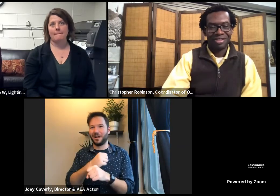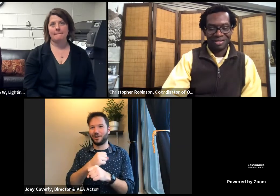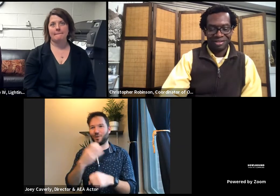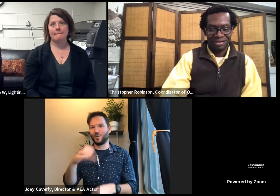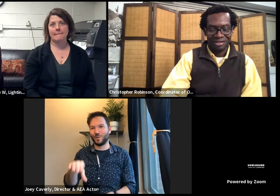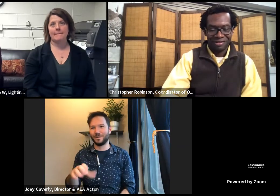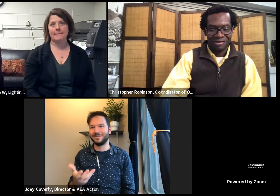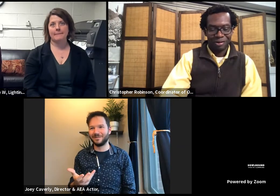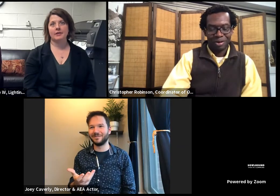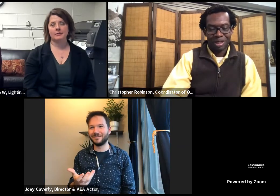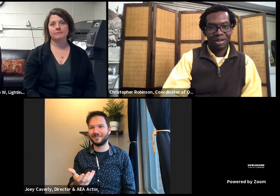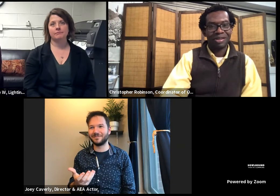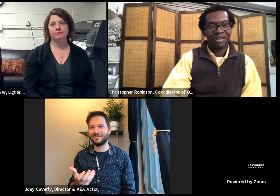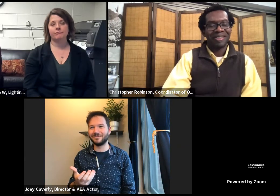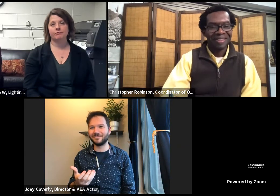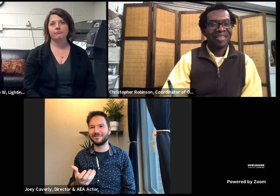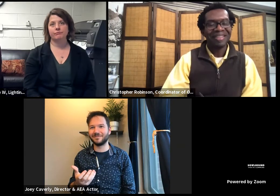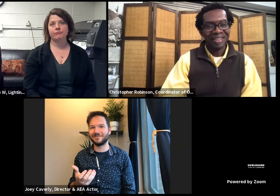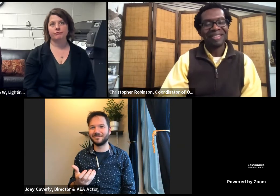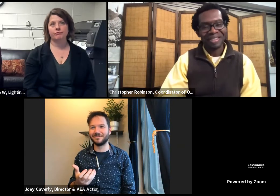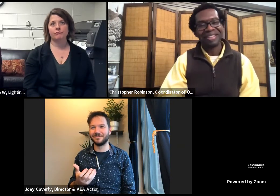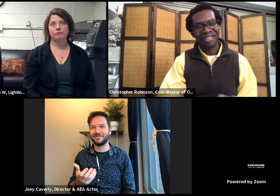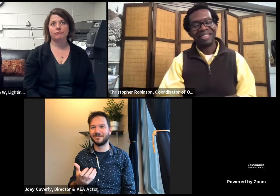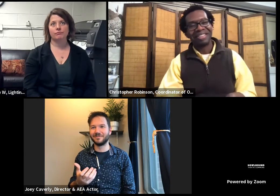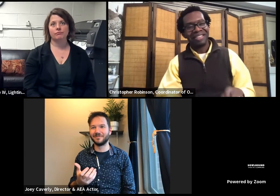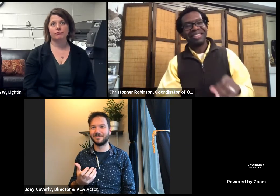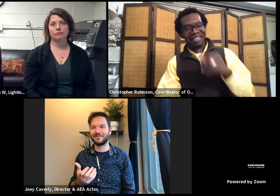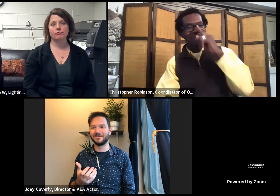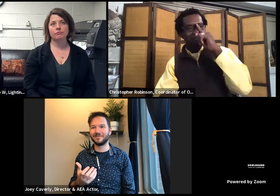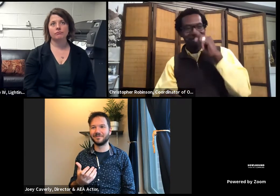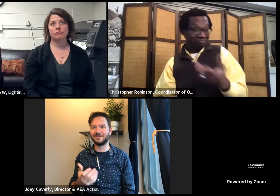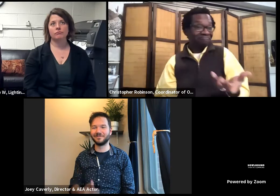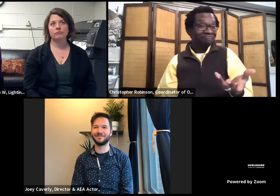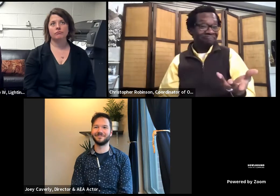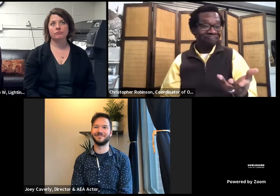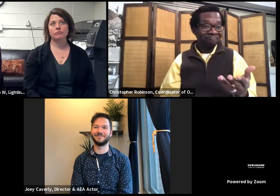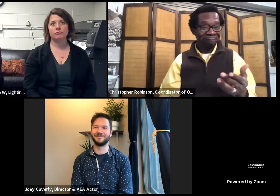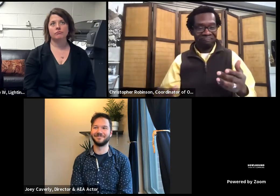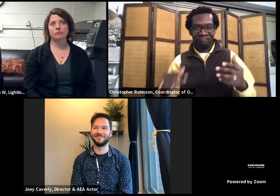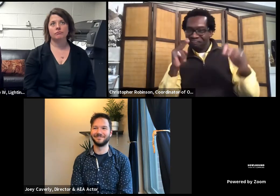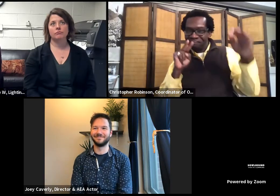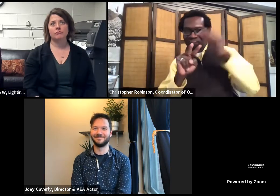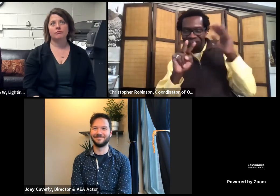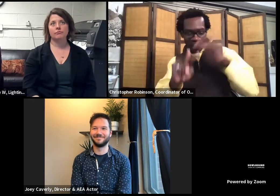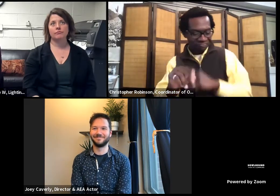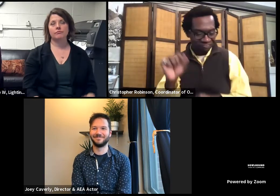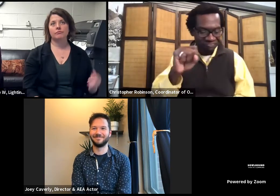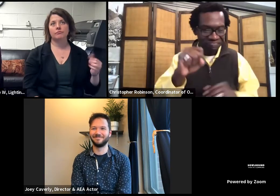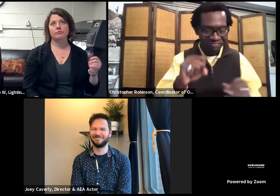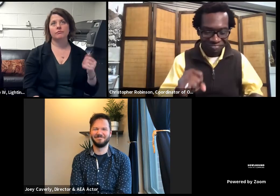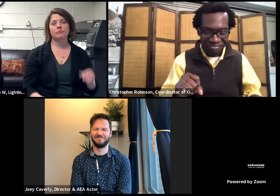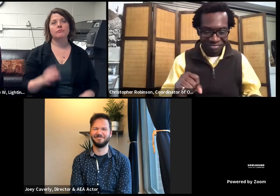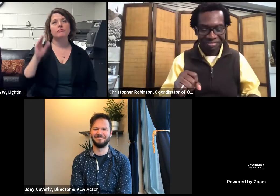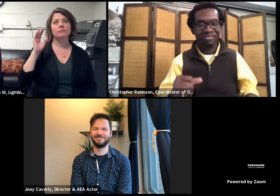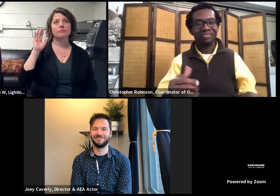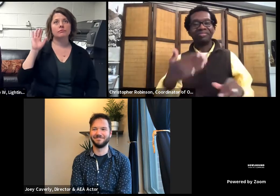And in some cases, the deaf actors are better than the hearing actors at picking up on those visual and physical cues. Sure, yeah.